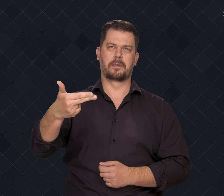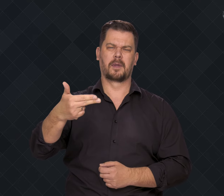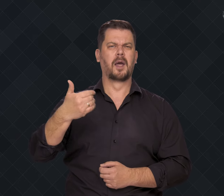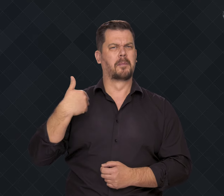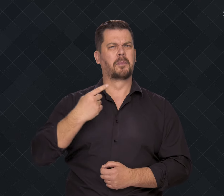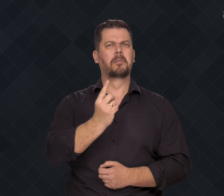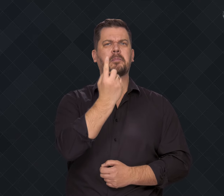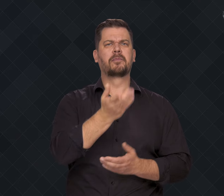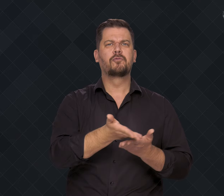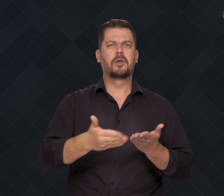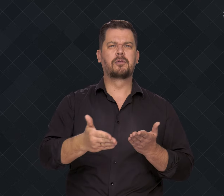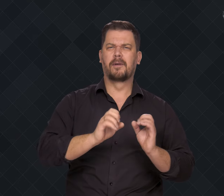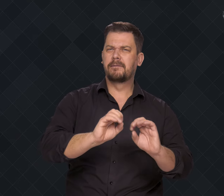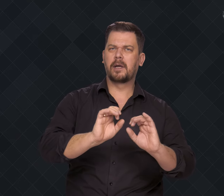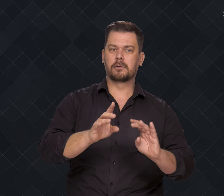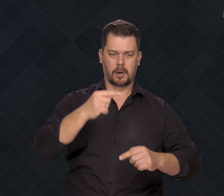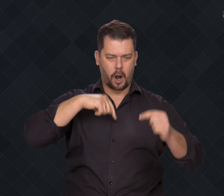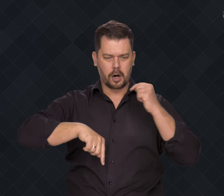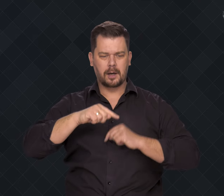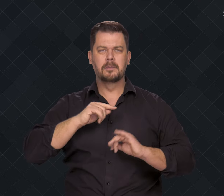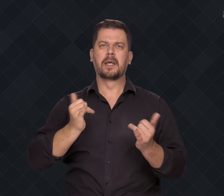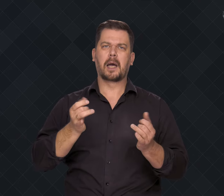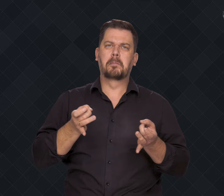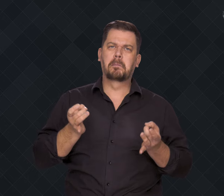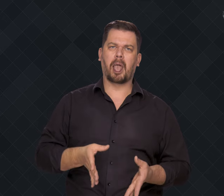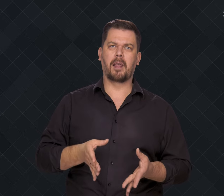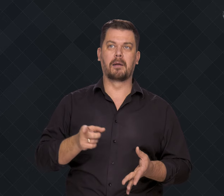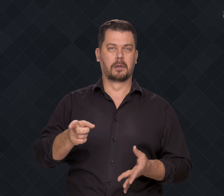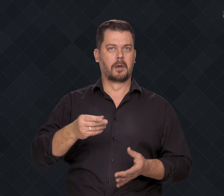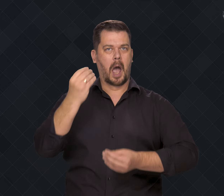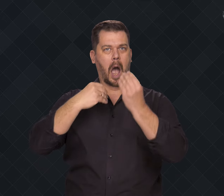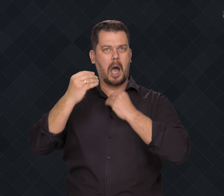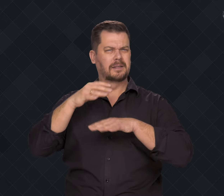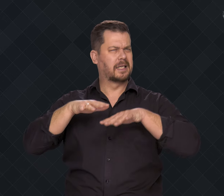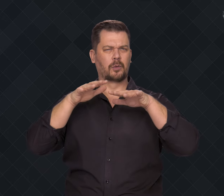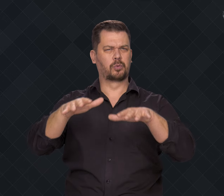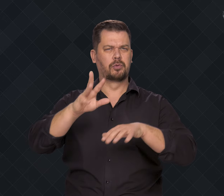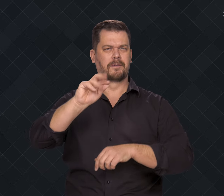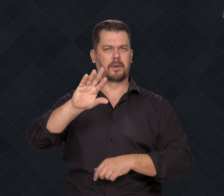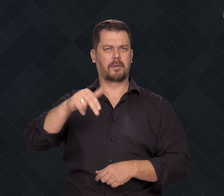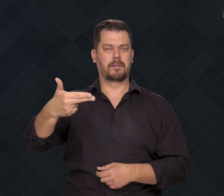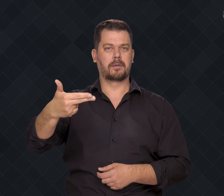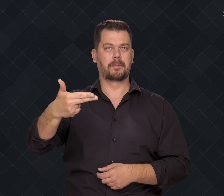In the first part, we learned what happens in our bodies when we consume large amounts of carbohydrates.